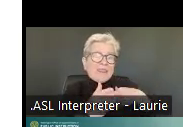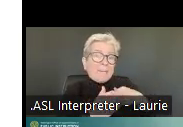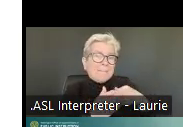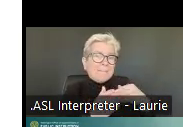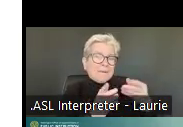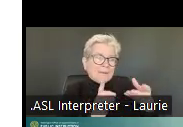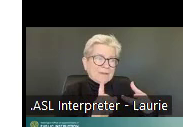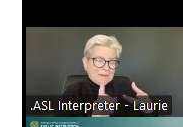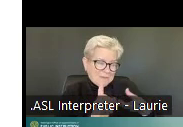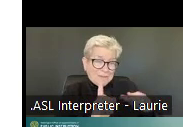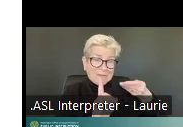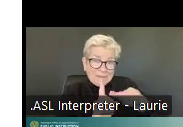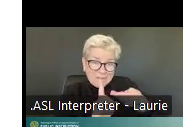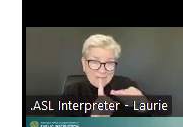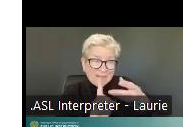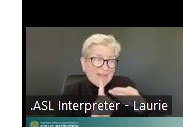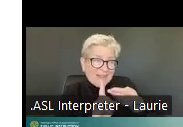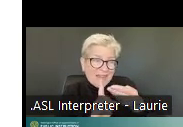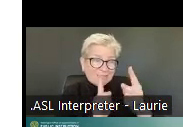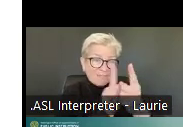to join the school community so they can be involved in